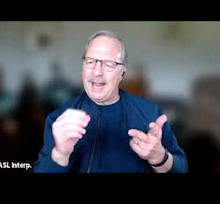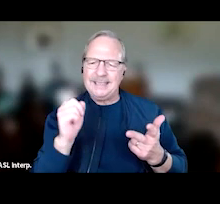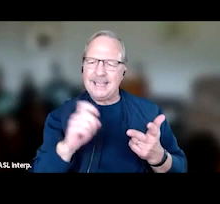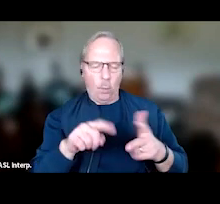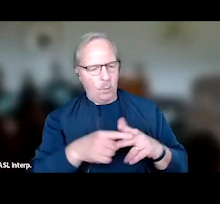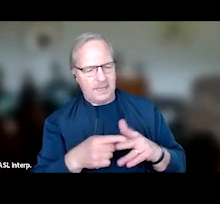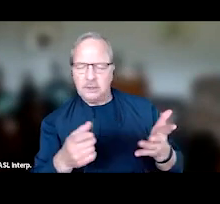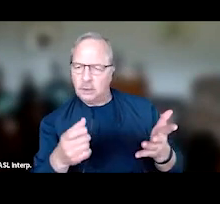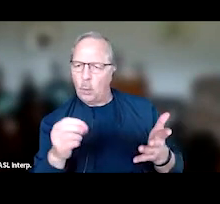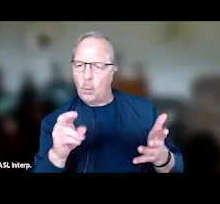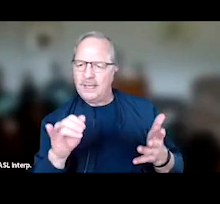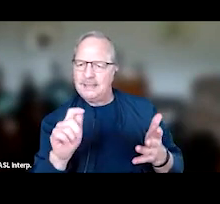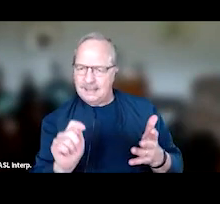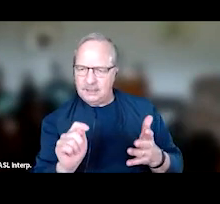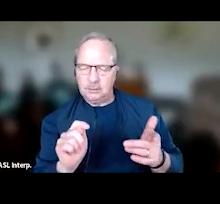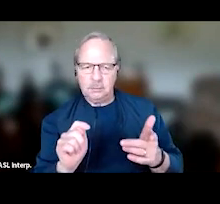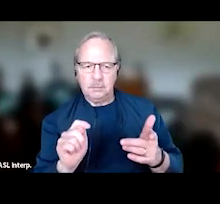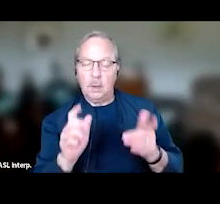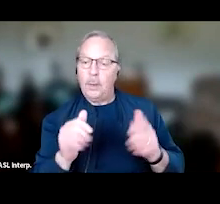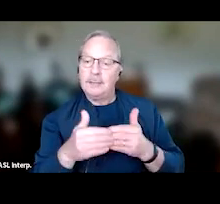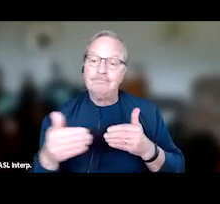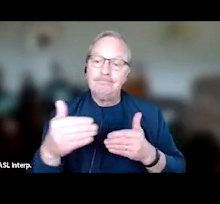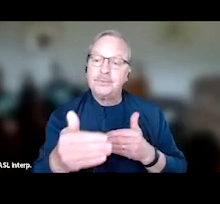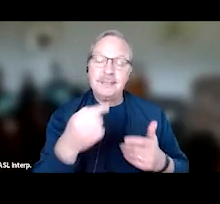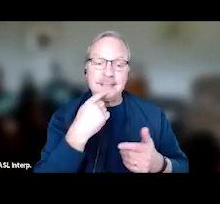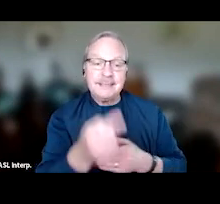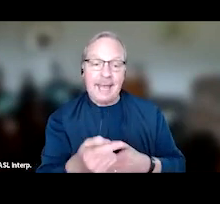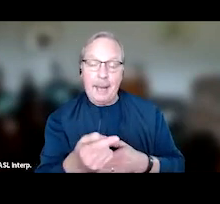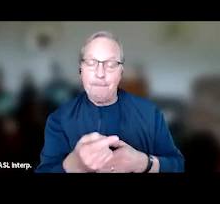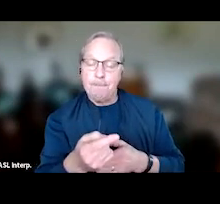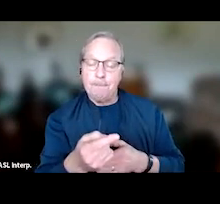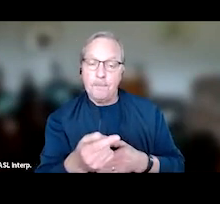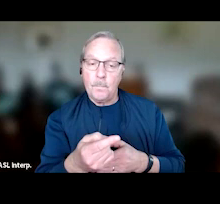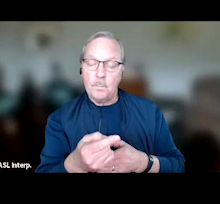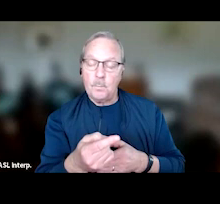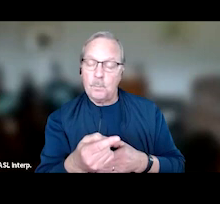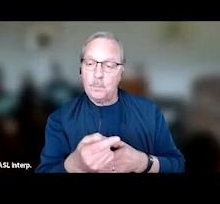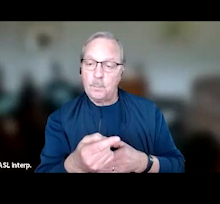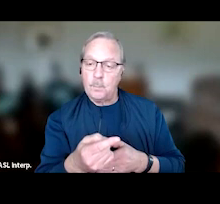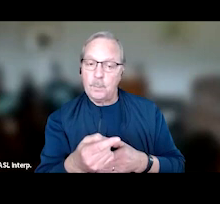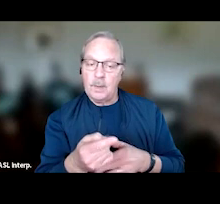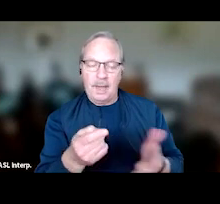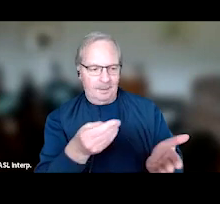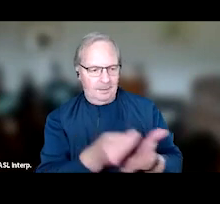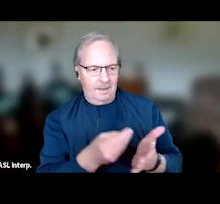We can even go further to state that safe and affordable house is a human right.